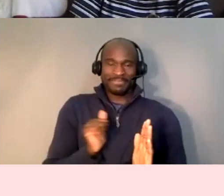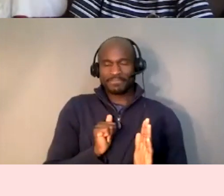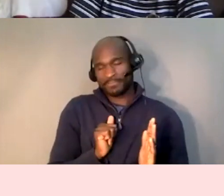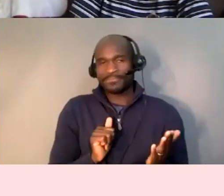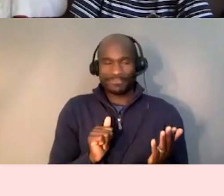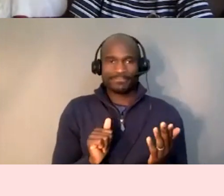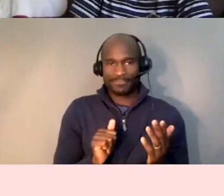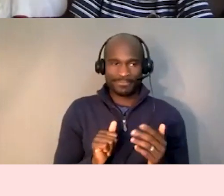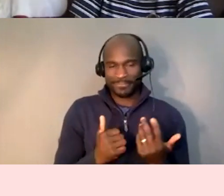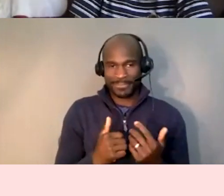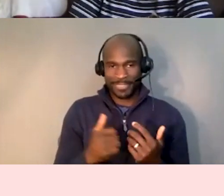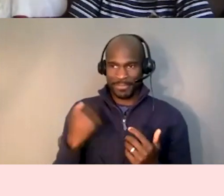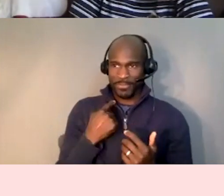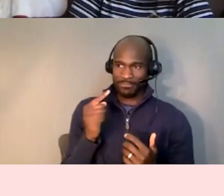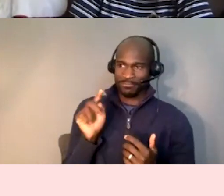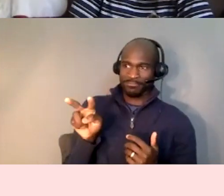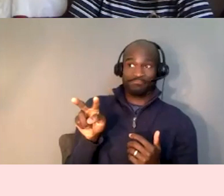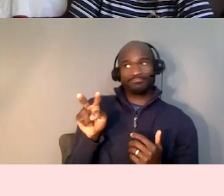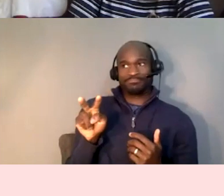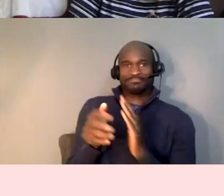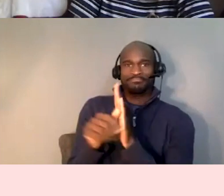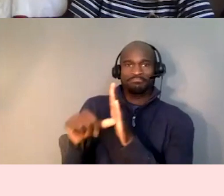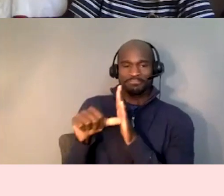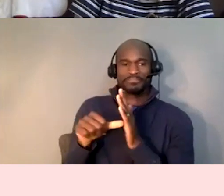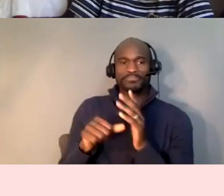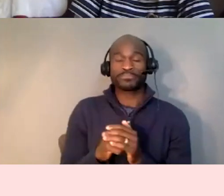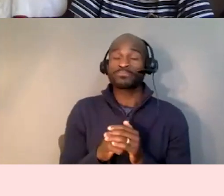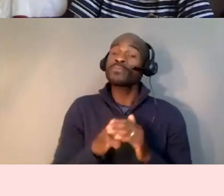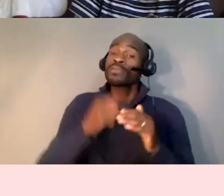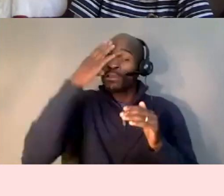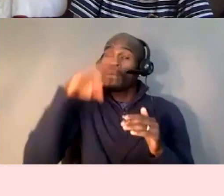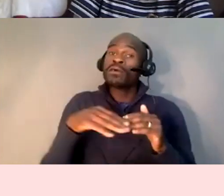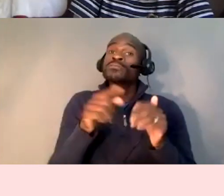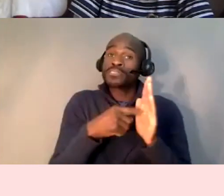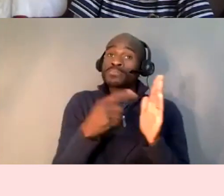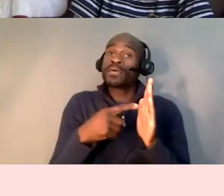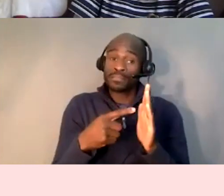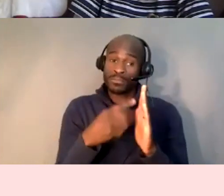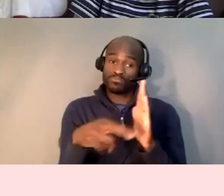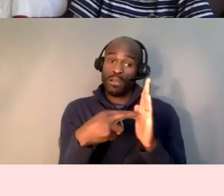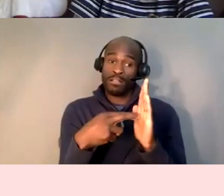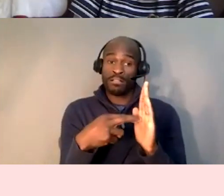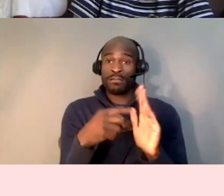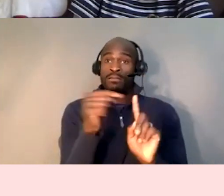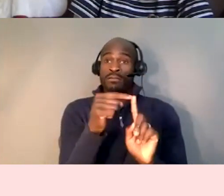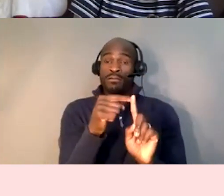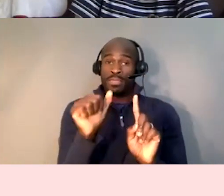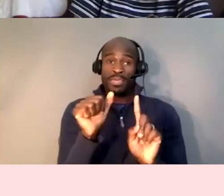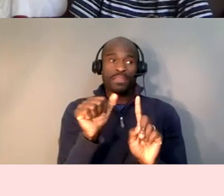to actually include more than one of them, particularly UX design super often includes